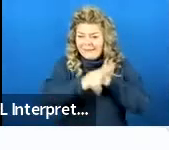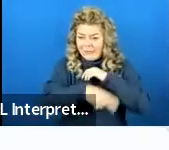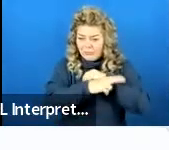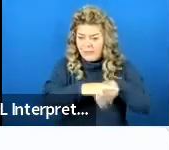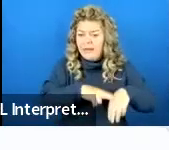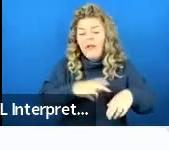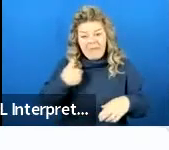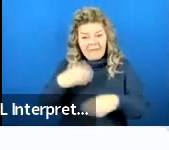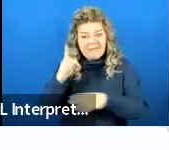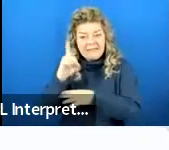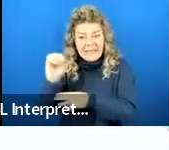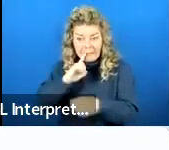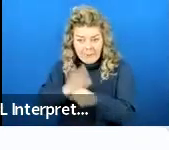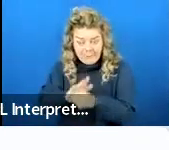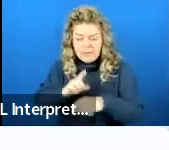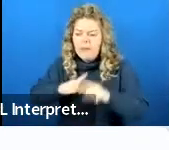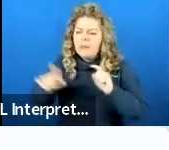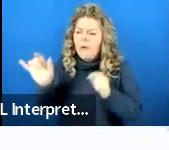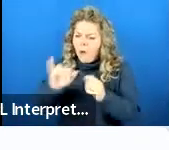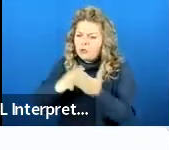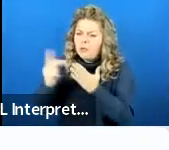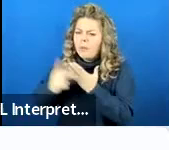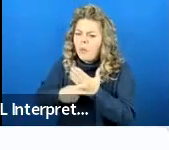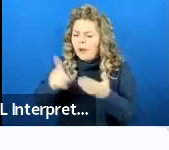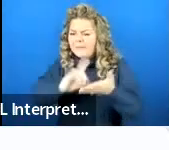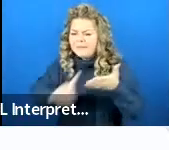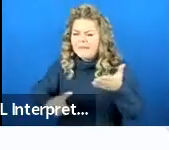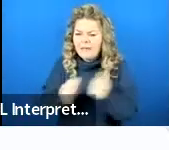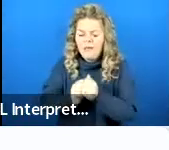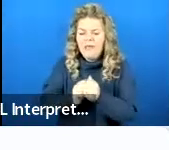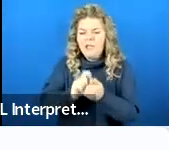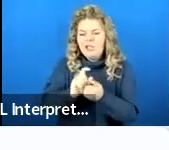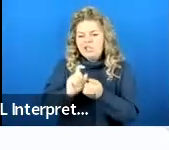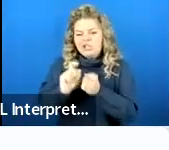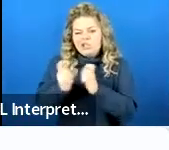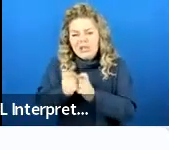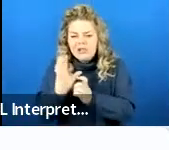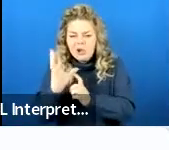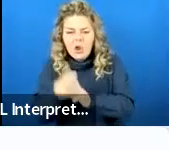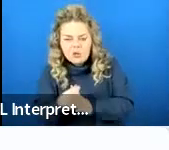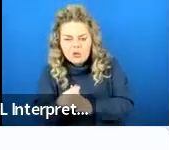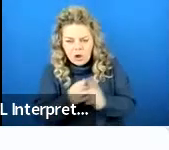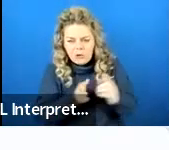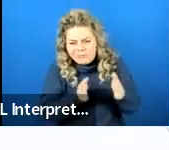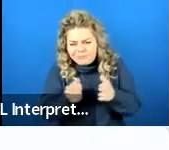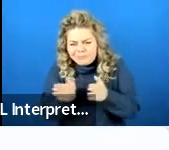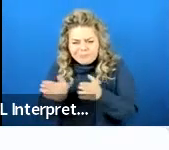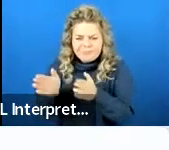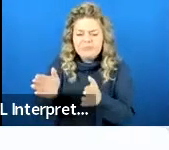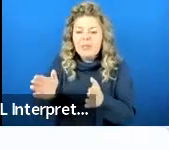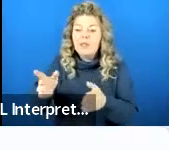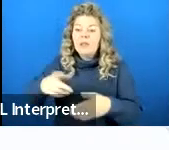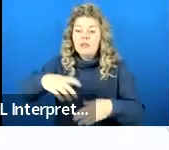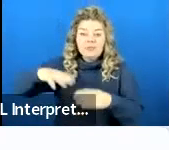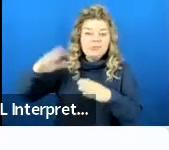but the program designs are intentional with the goals of shifting culture in ways that not only maximize programmatic outcomes,